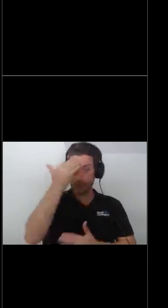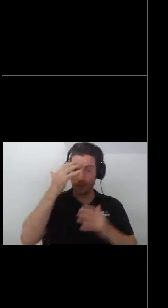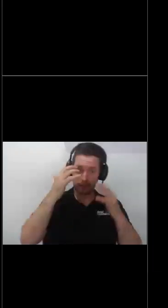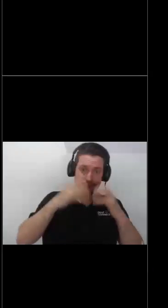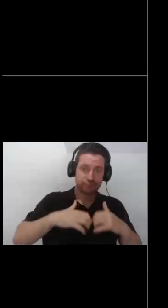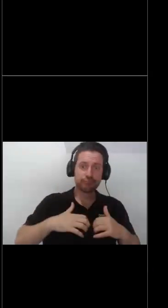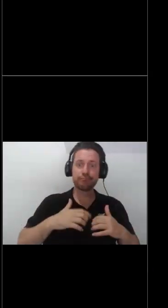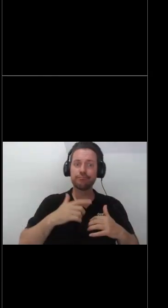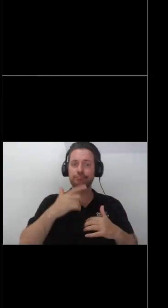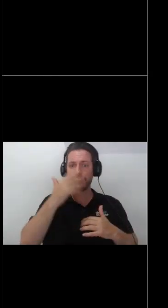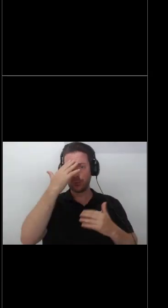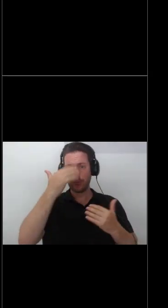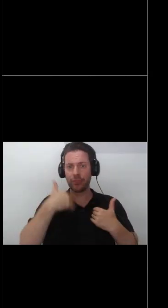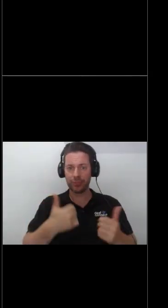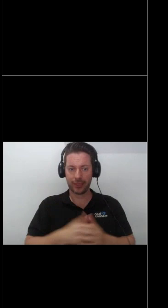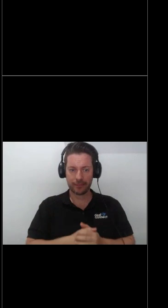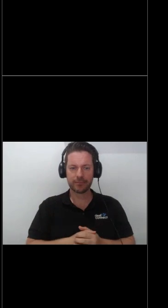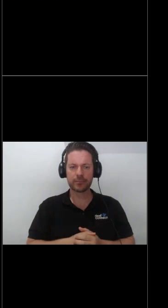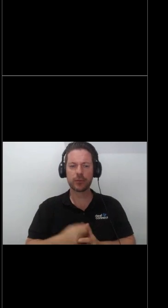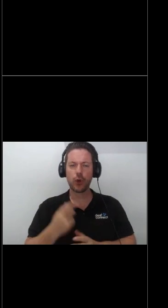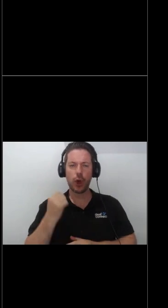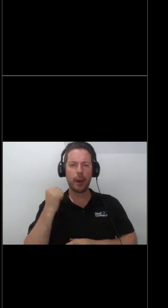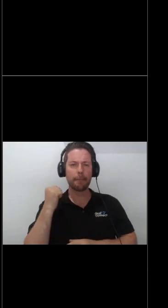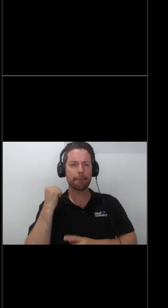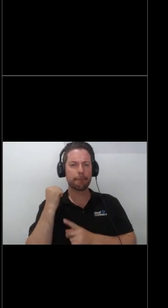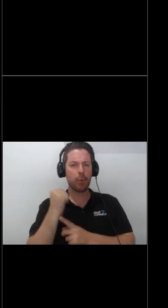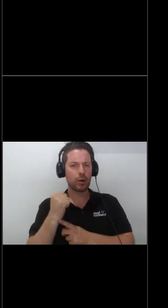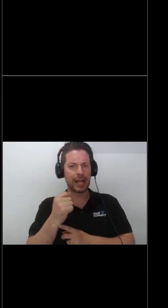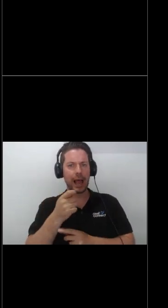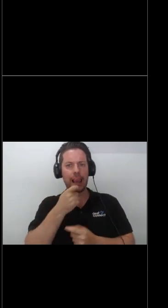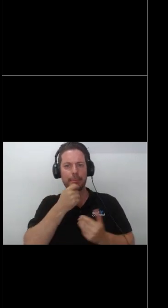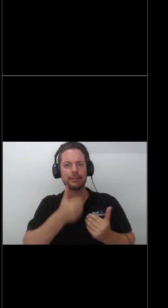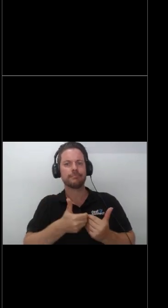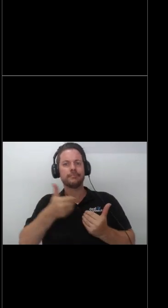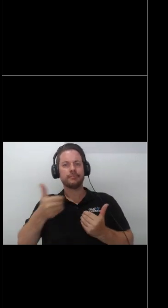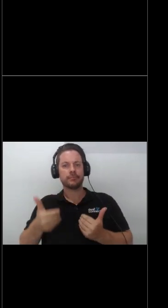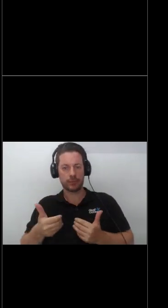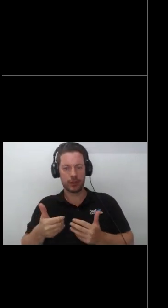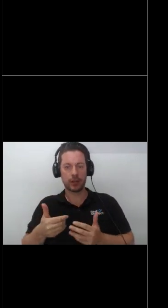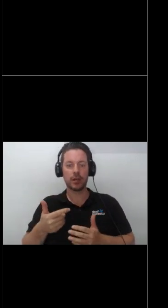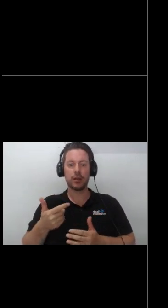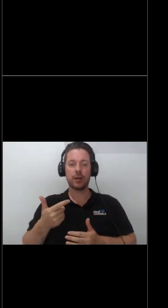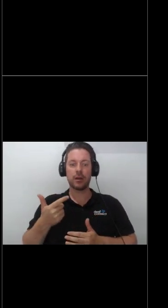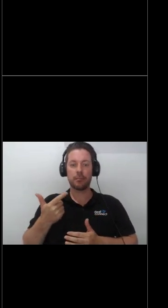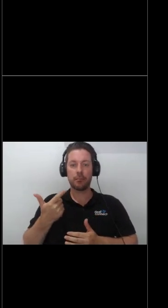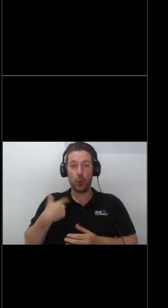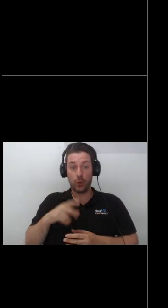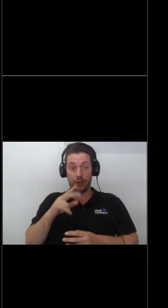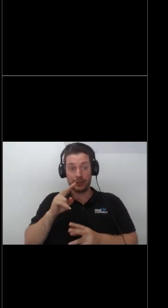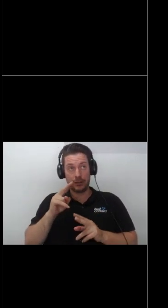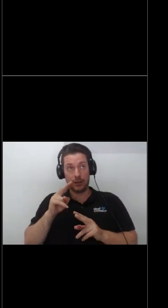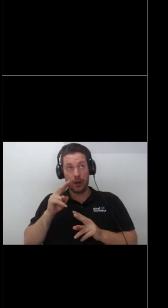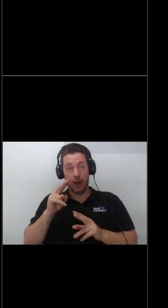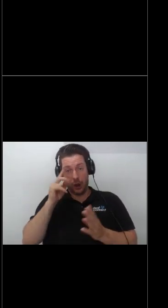murder is a little bit special because the court also decided the alleged offender was of diminished responsibility.